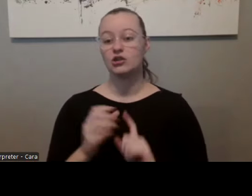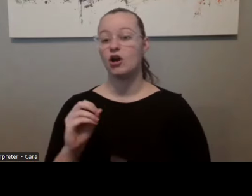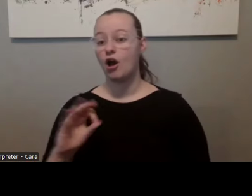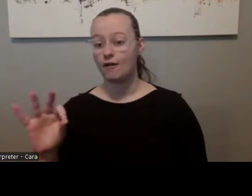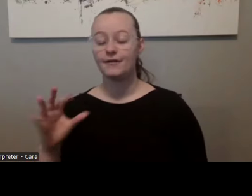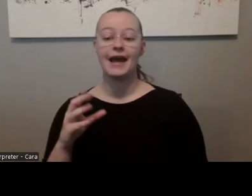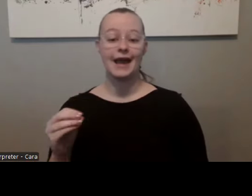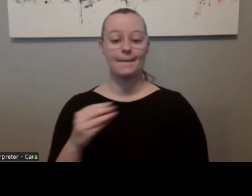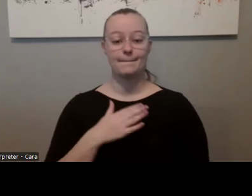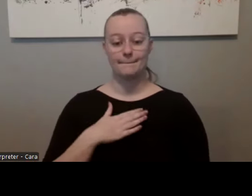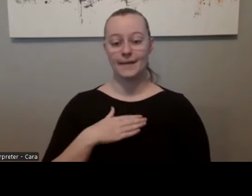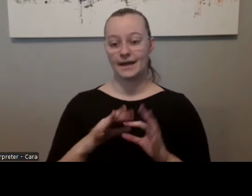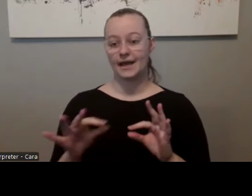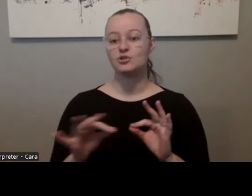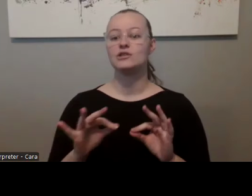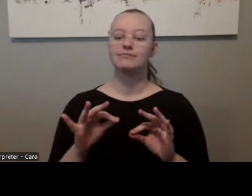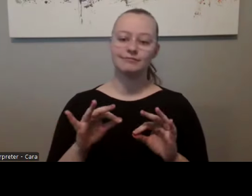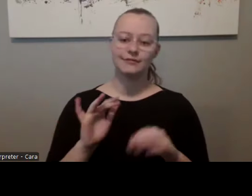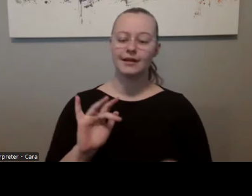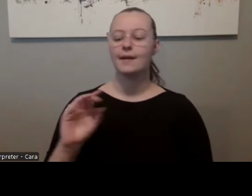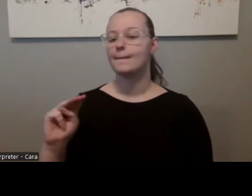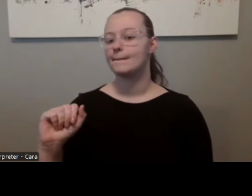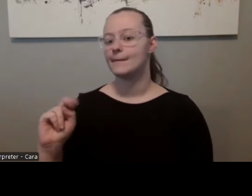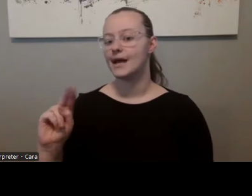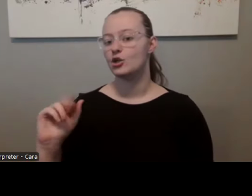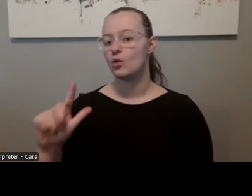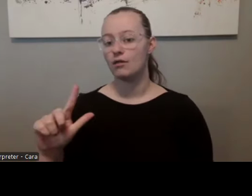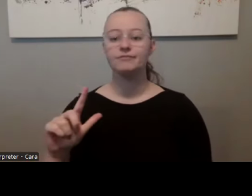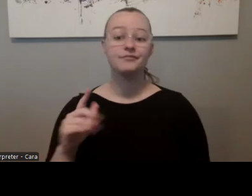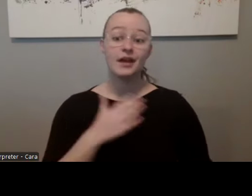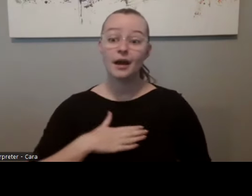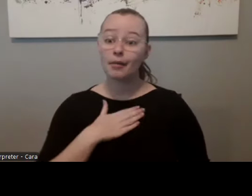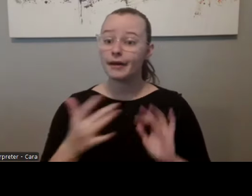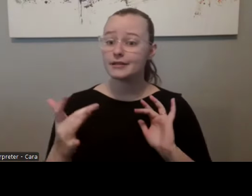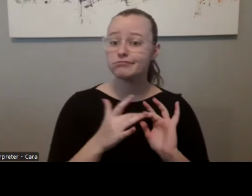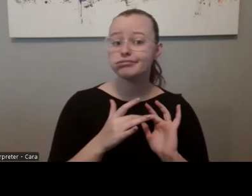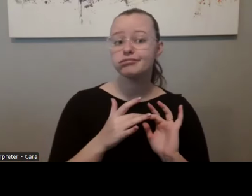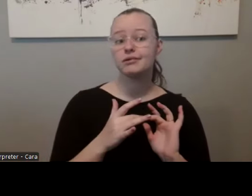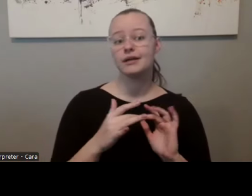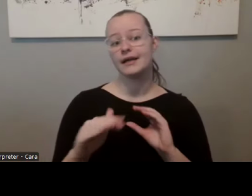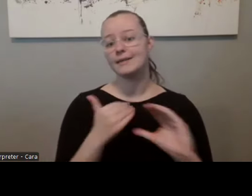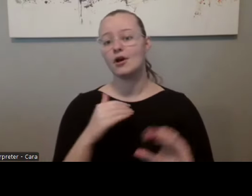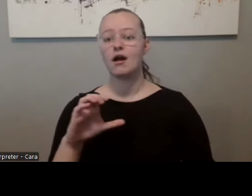set to manual captioning. Please reach out to Conference@ncoa should you have any technical issues